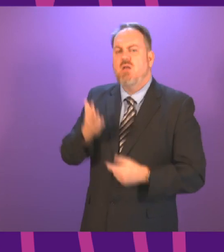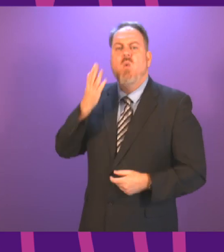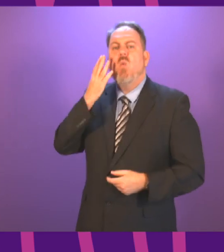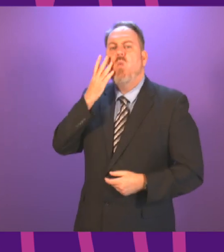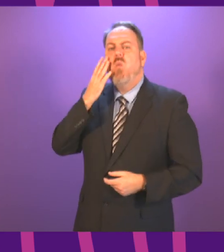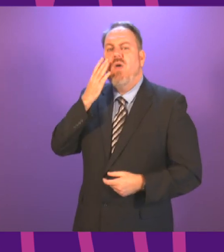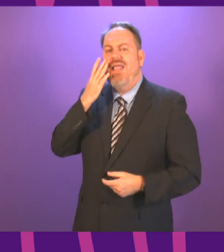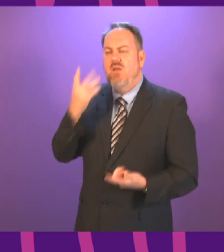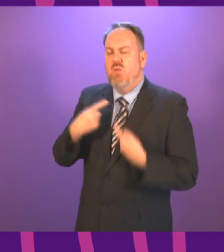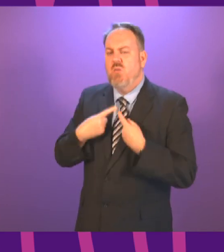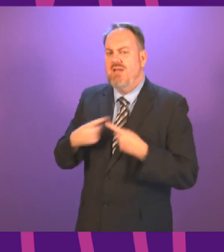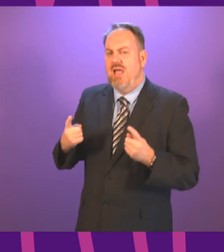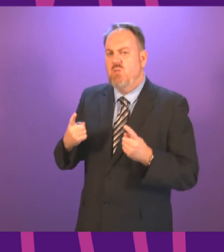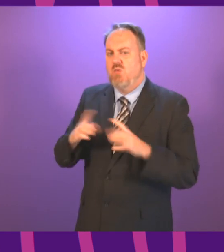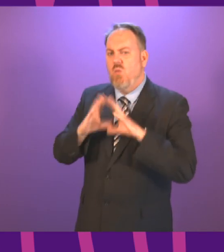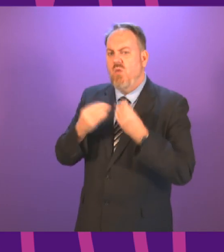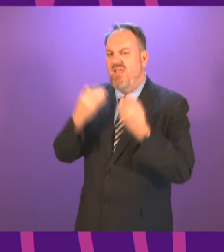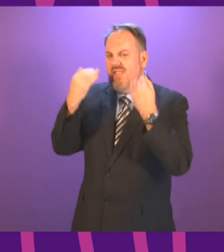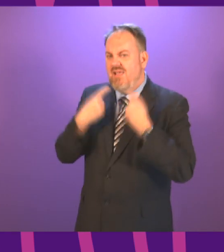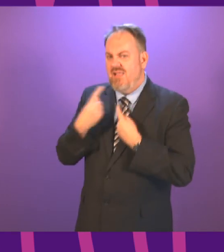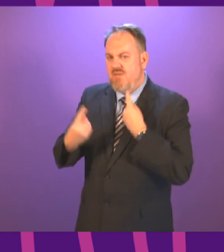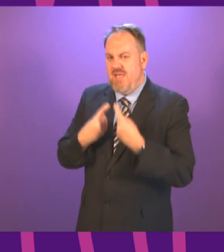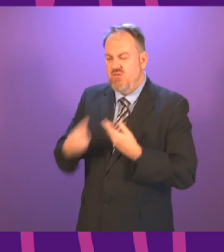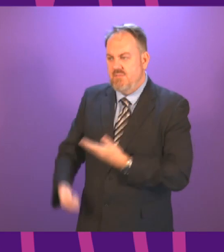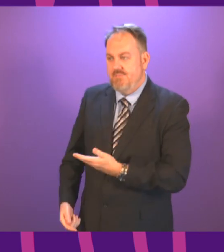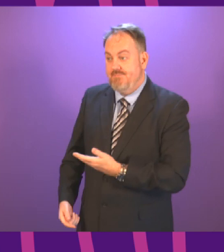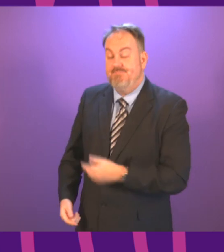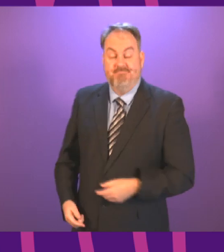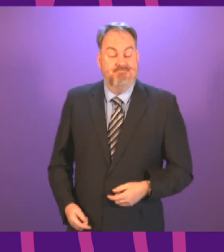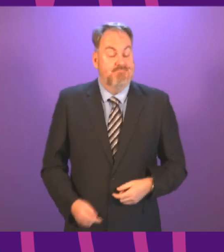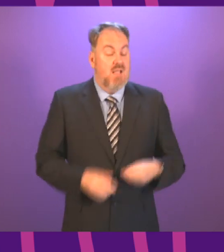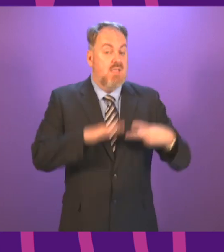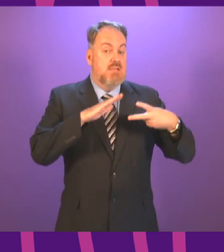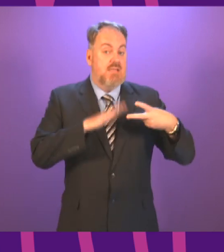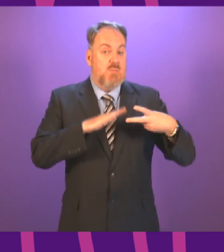date the legal advice will be published? The First Minister (Nicola Sturgeon): Last night, the Deputy First Minister made